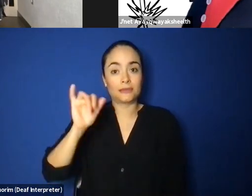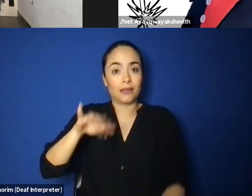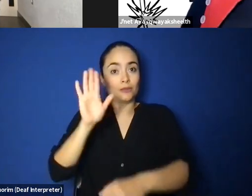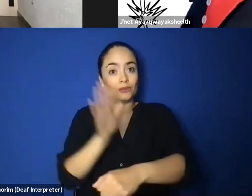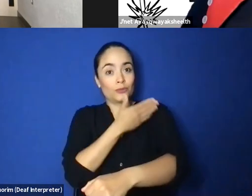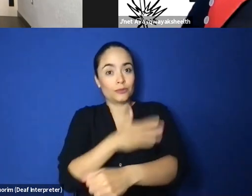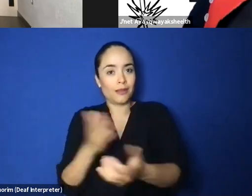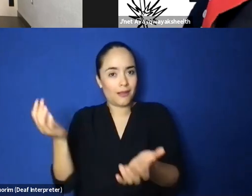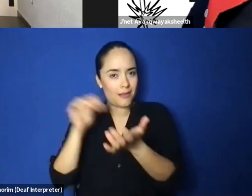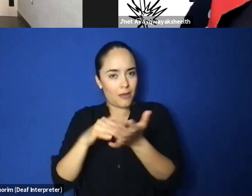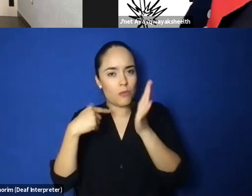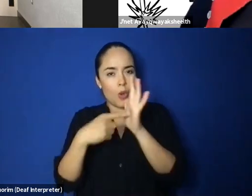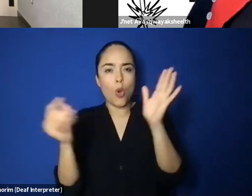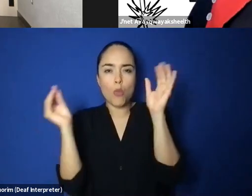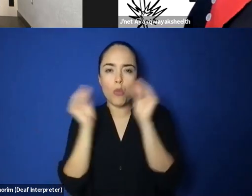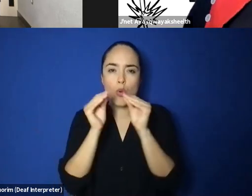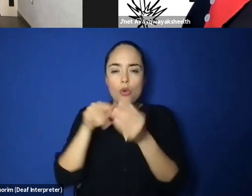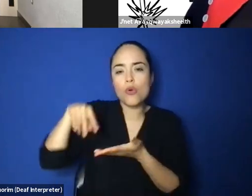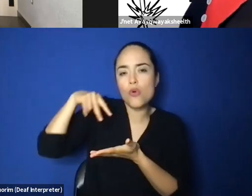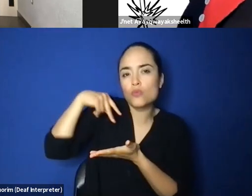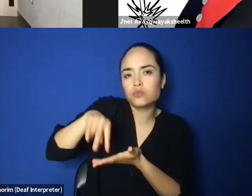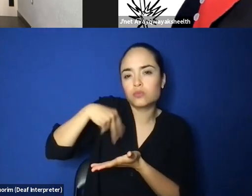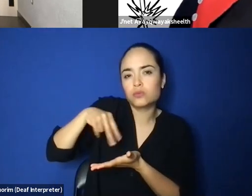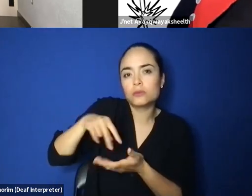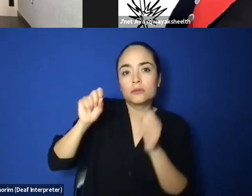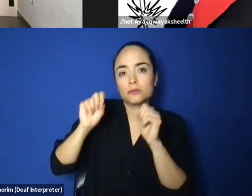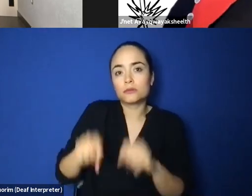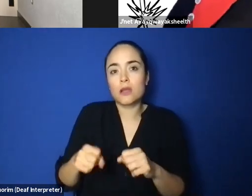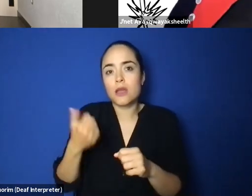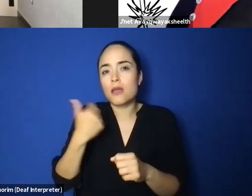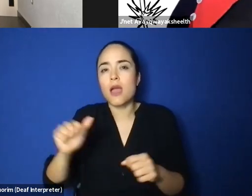fancy footwork, for those who are feeling brave and adventurous. How about that, J'net?